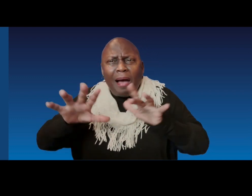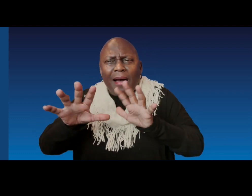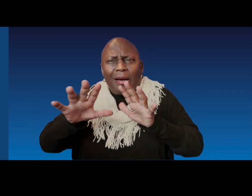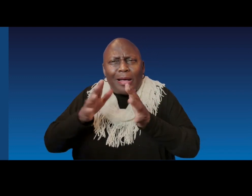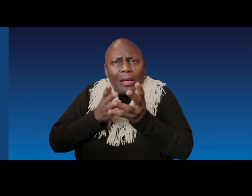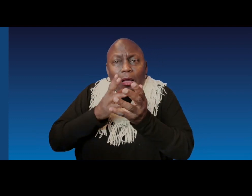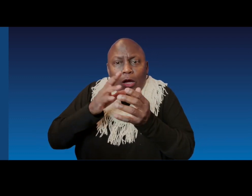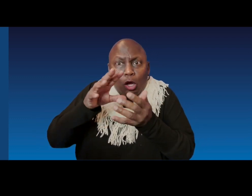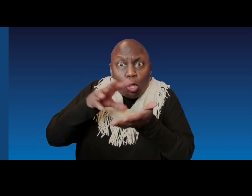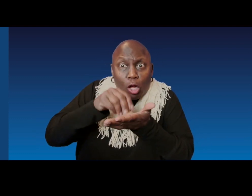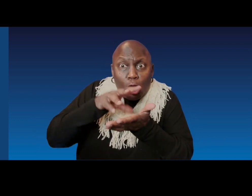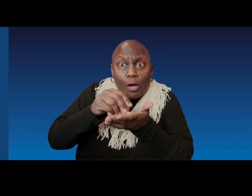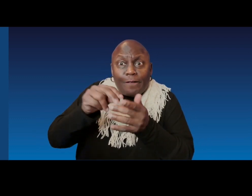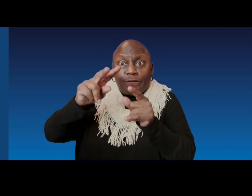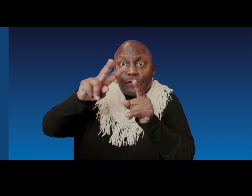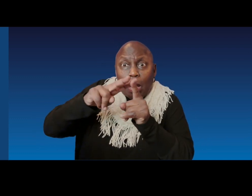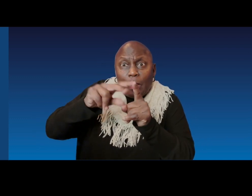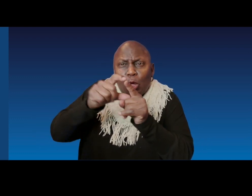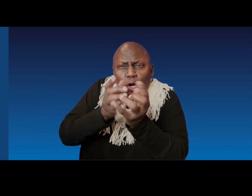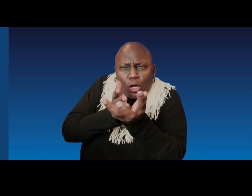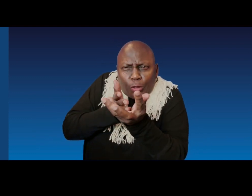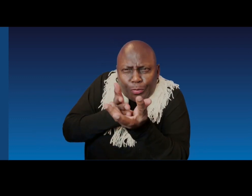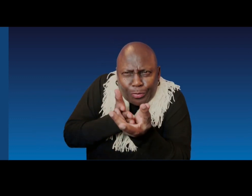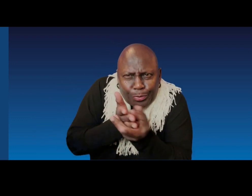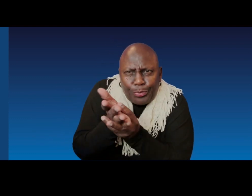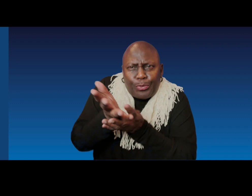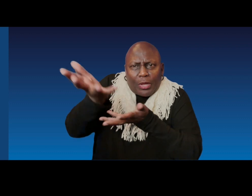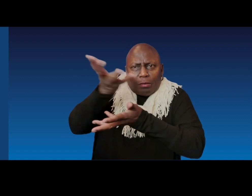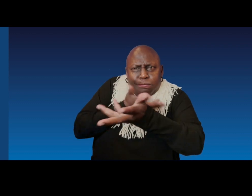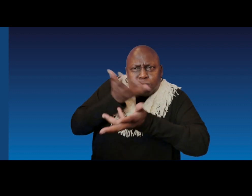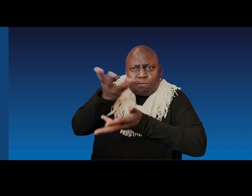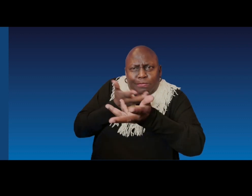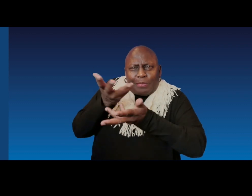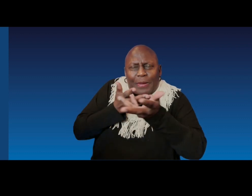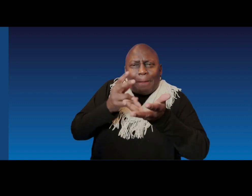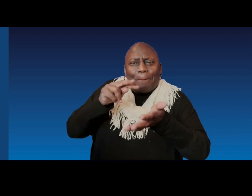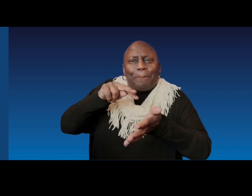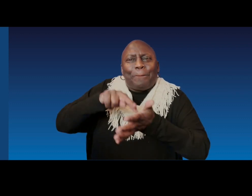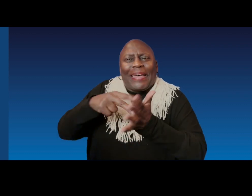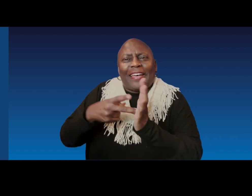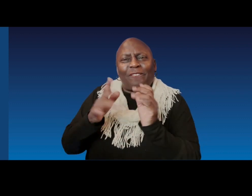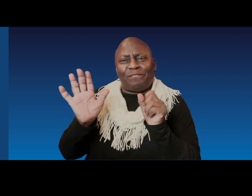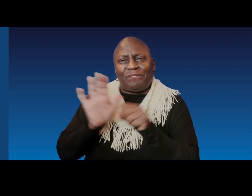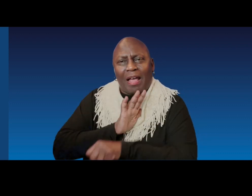It's not about vocabulary or specific words. The vocabulary learning takes place through meaningful